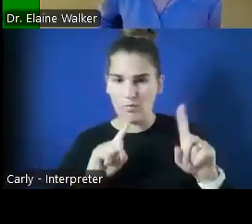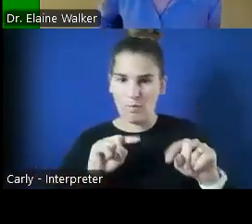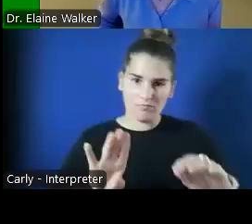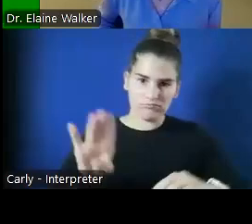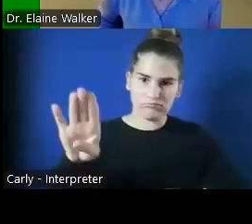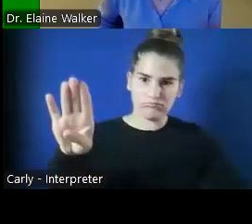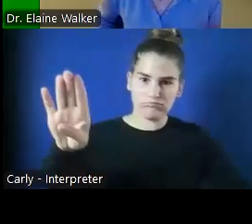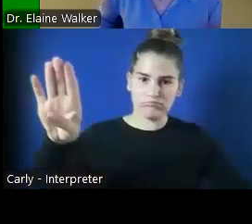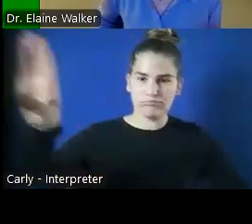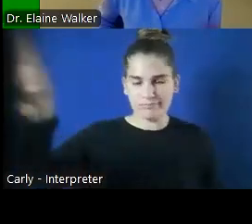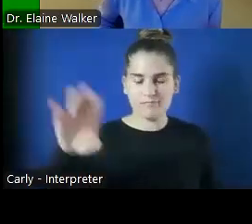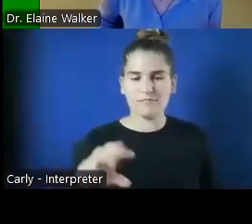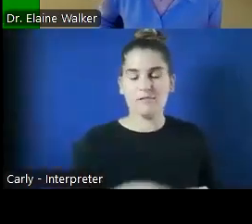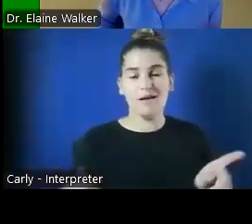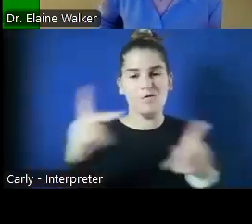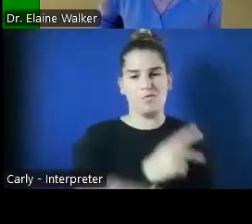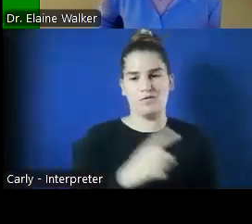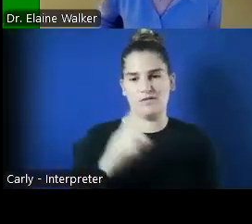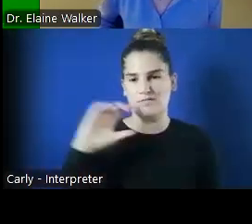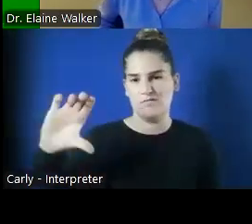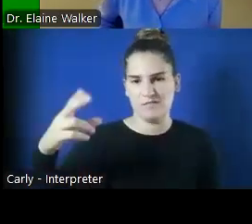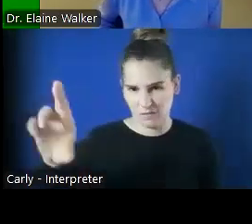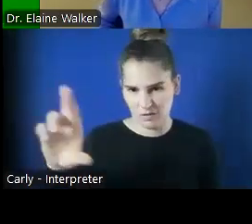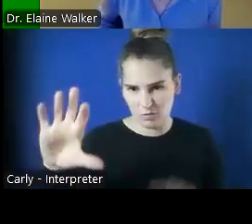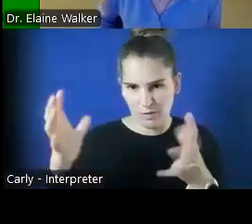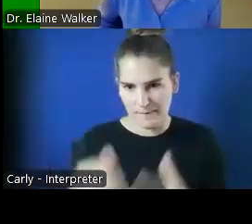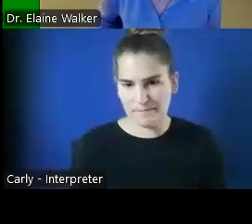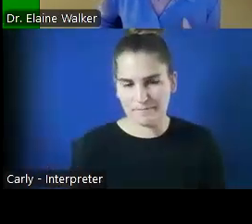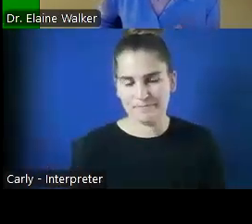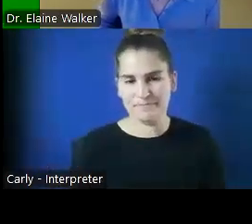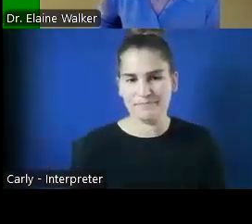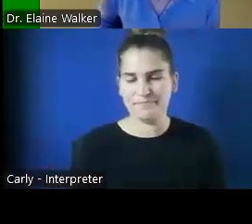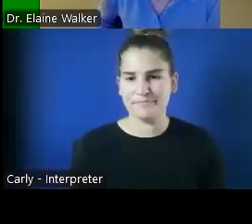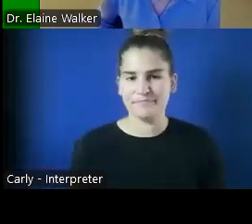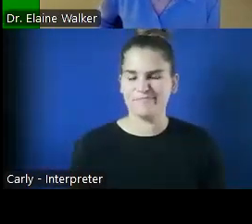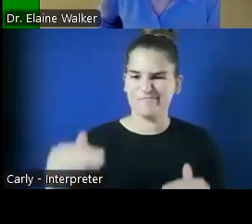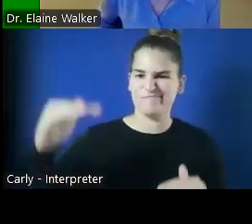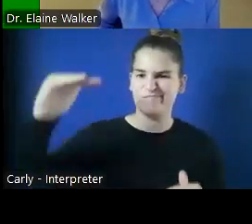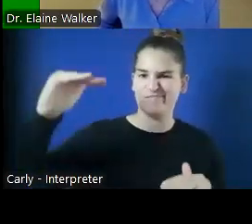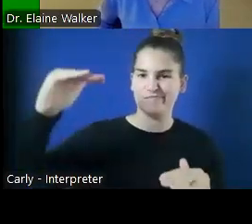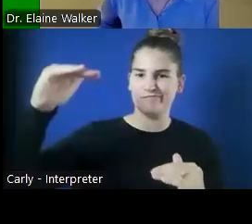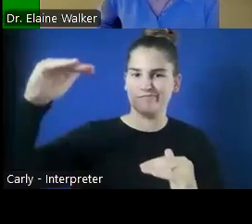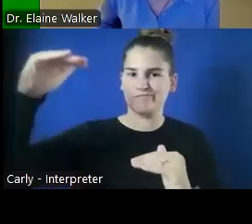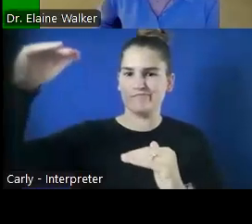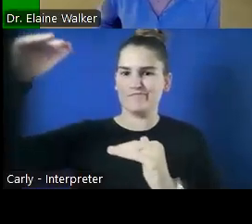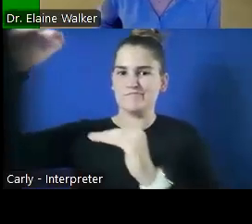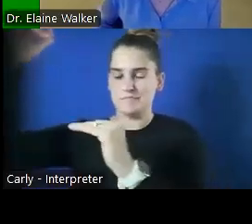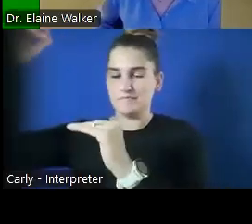pronounced in the clinical high-risk group and it tended not to Plateau the way it did for healthy